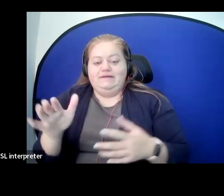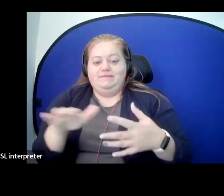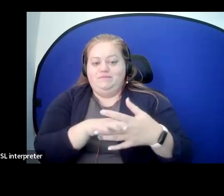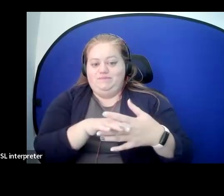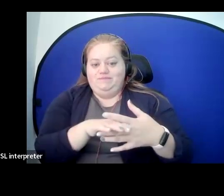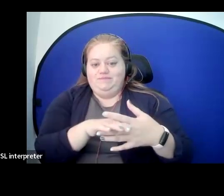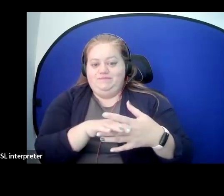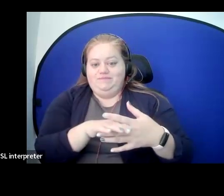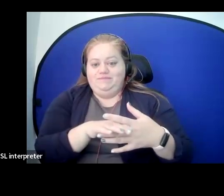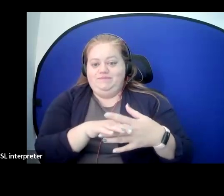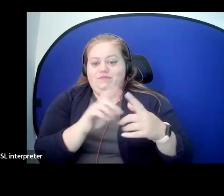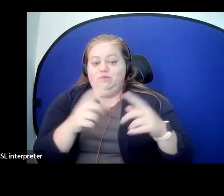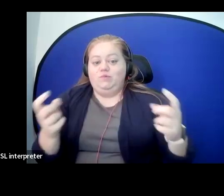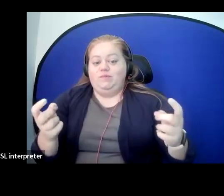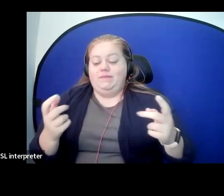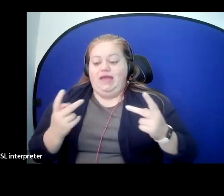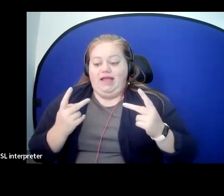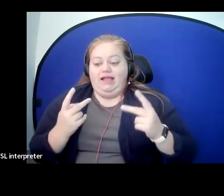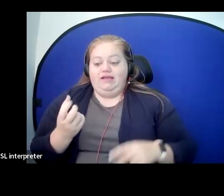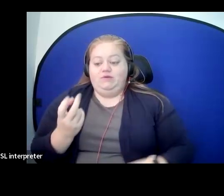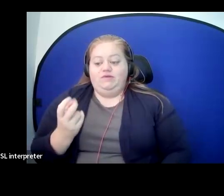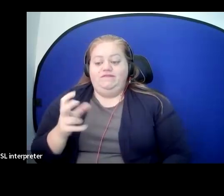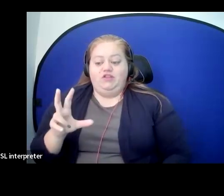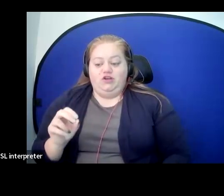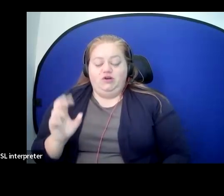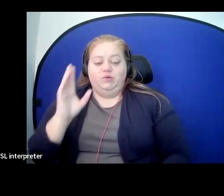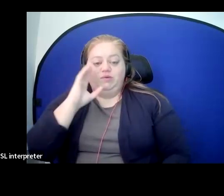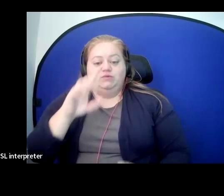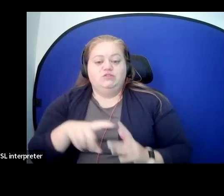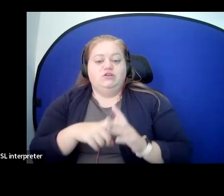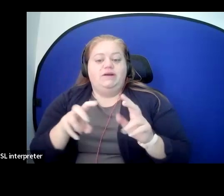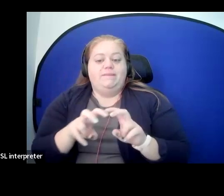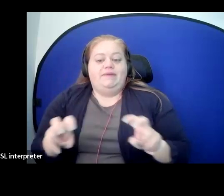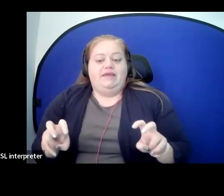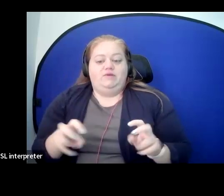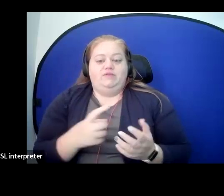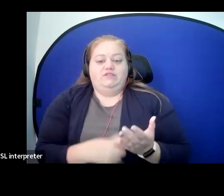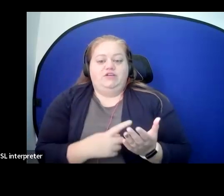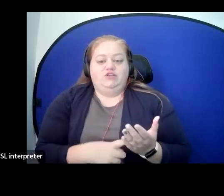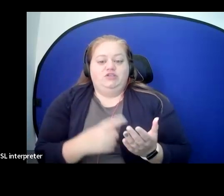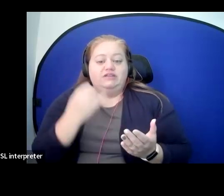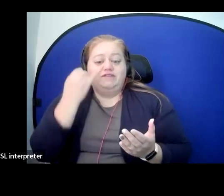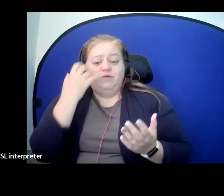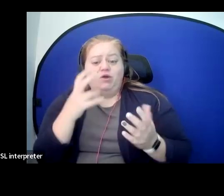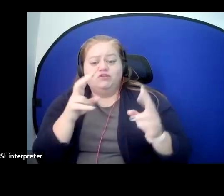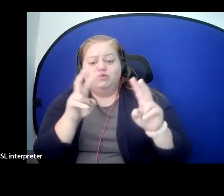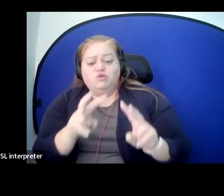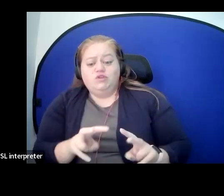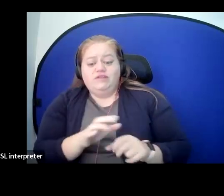And when we return, we will have our panel discussion. And if you'd like to take a look at those technical